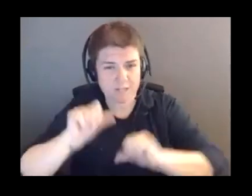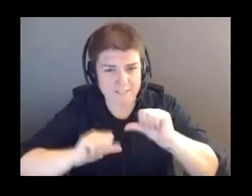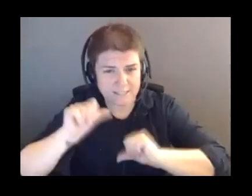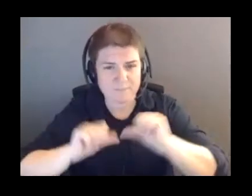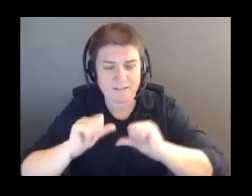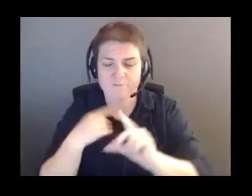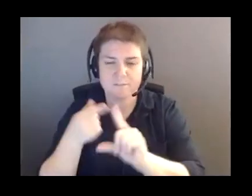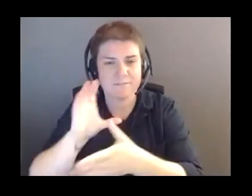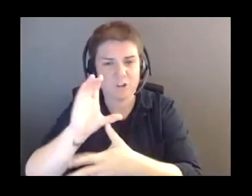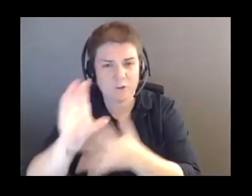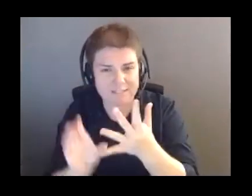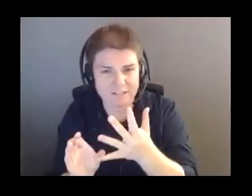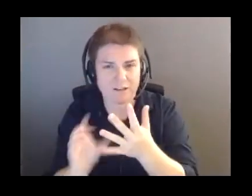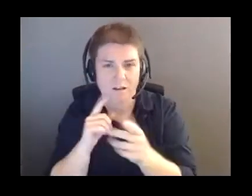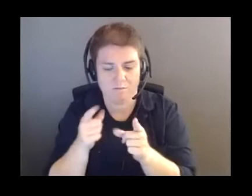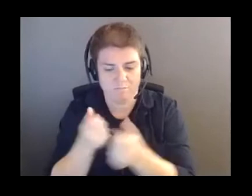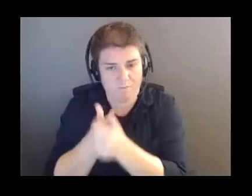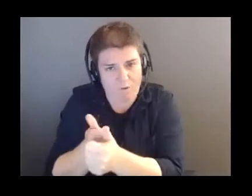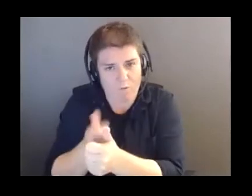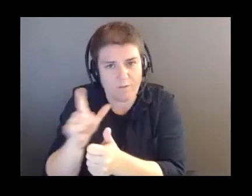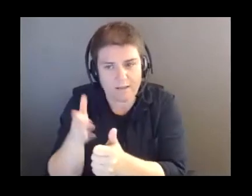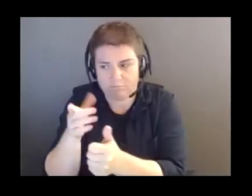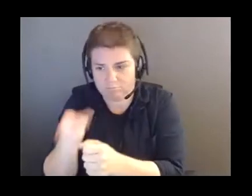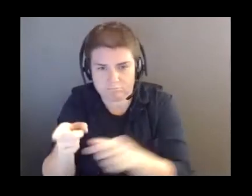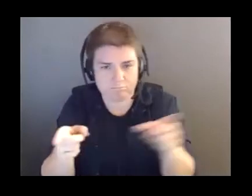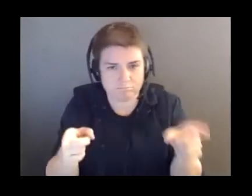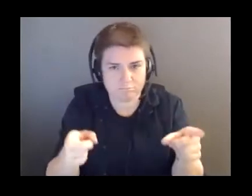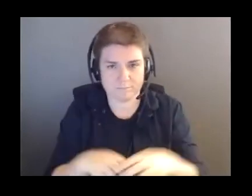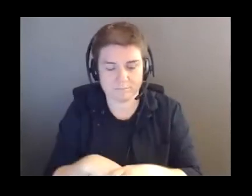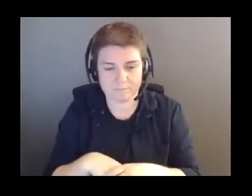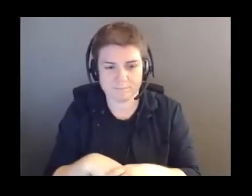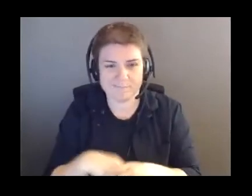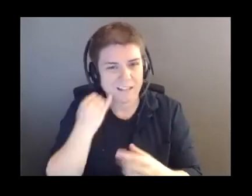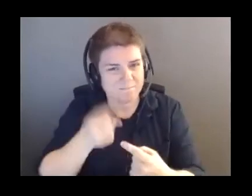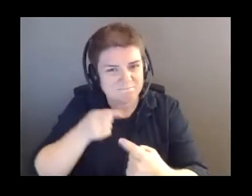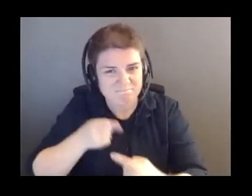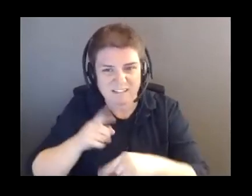and weighting that align to that stream. If have difficulty deciding which stream fits